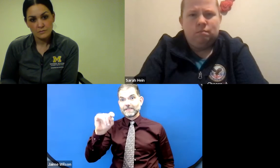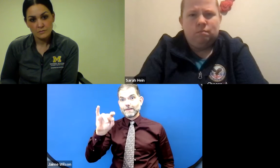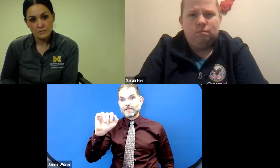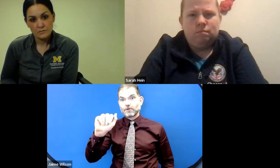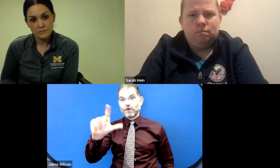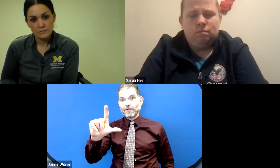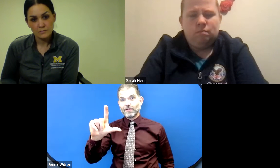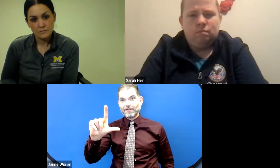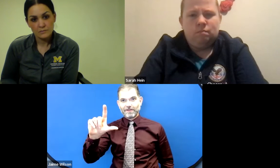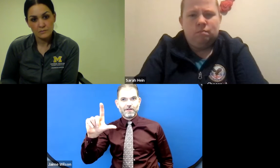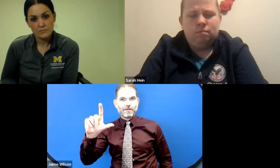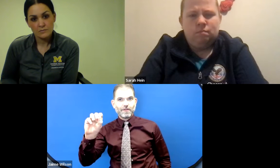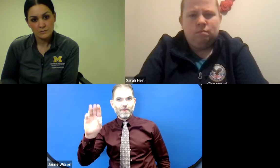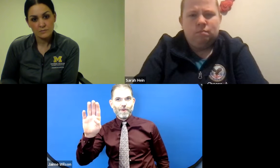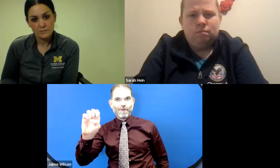ASL Interpreter: and that's part of the occipital load.